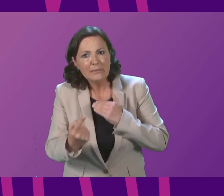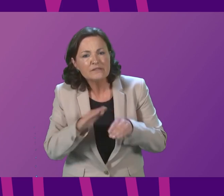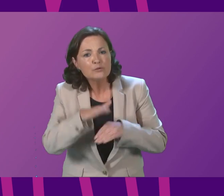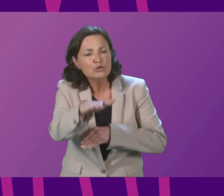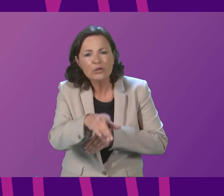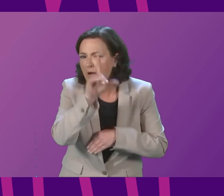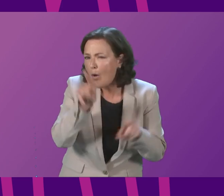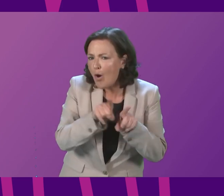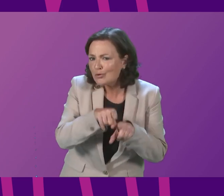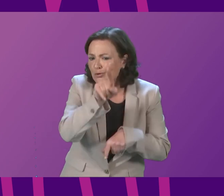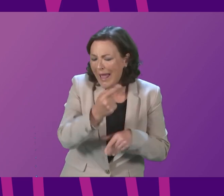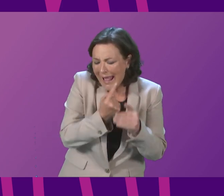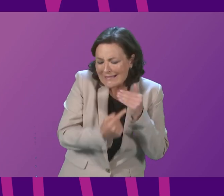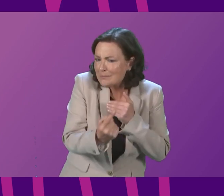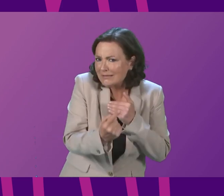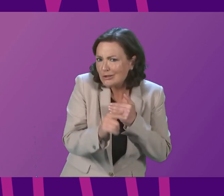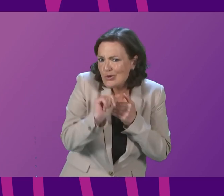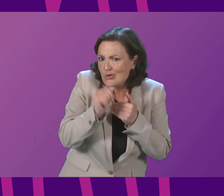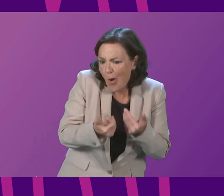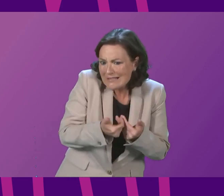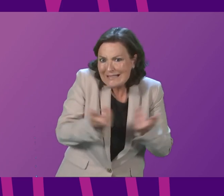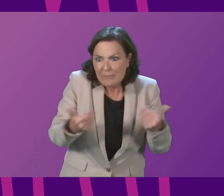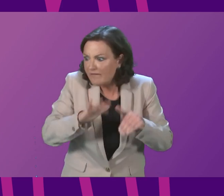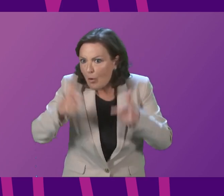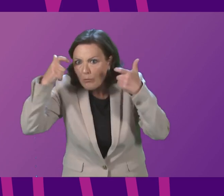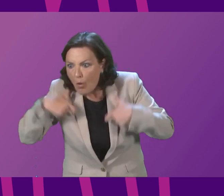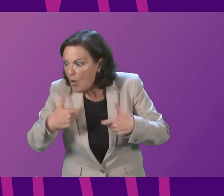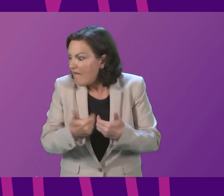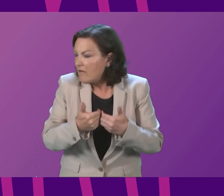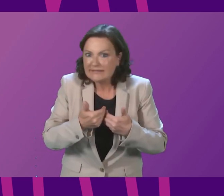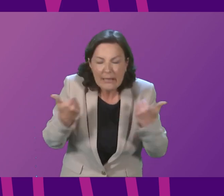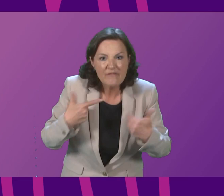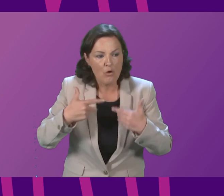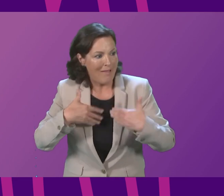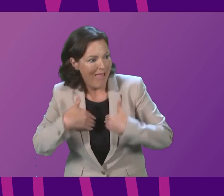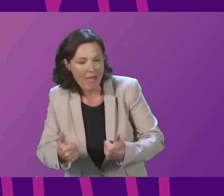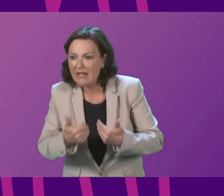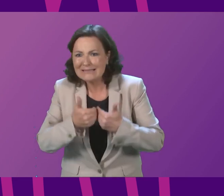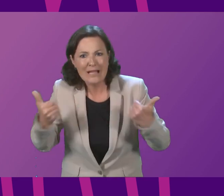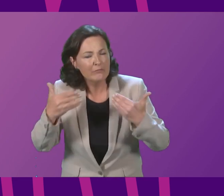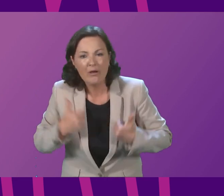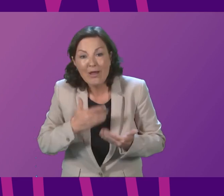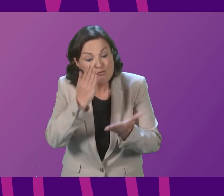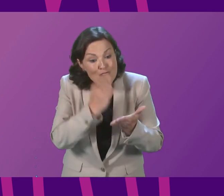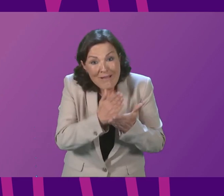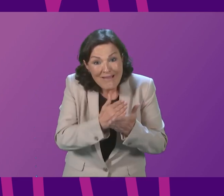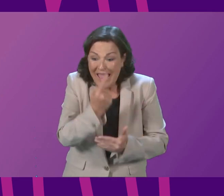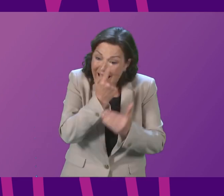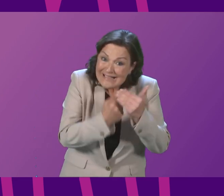that Scotland, in common with countries across the world, is facing right now. Instead, independence is part of the solution to those challenges.